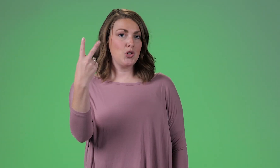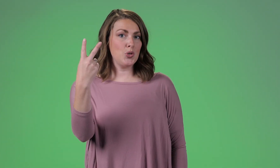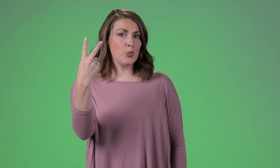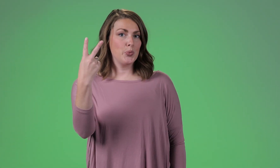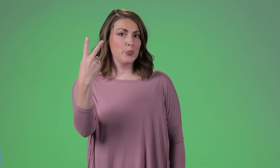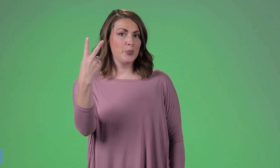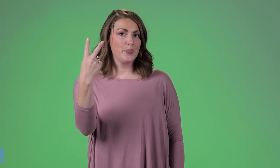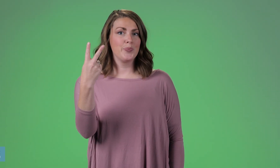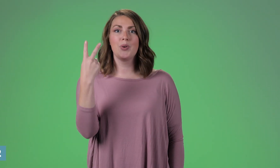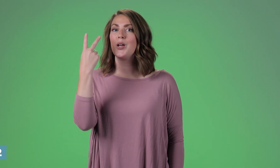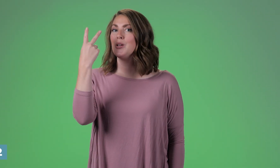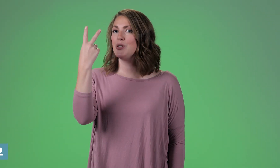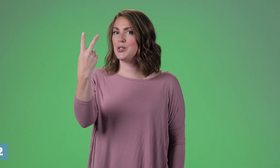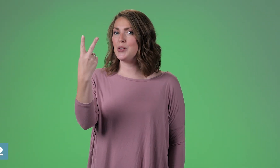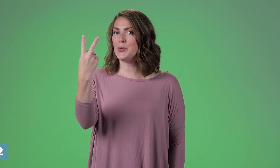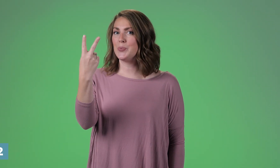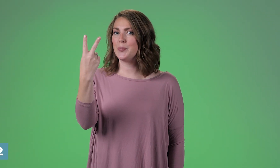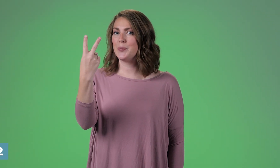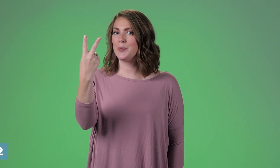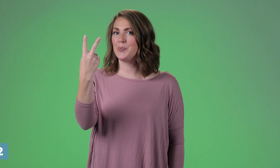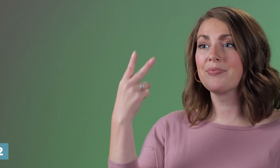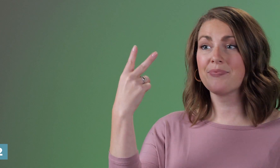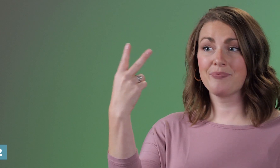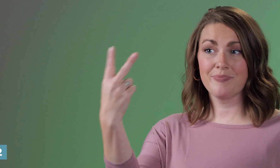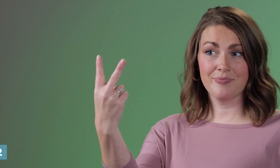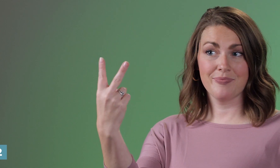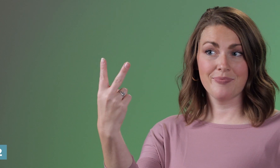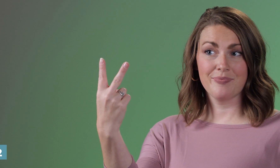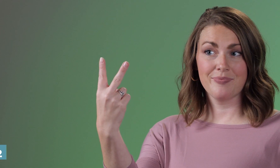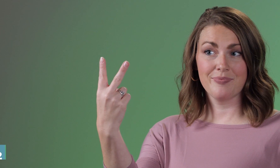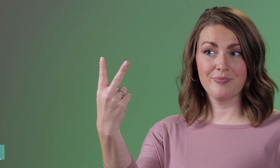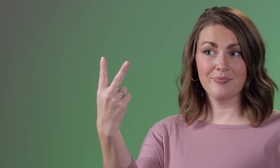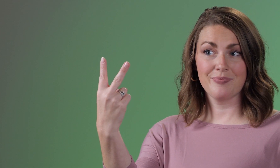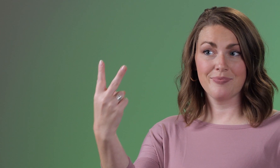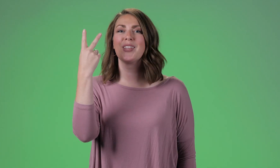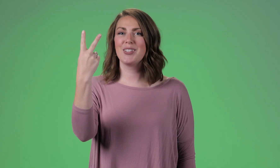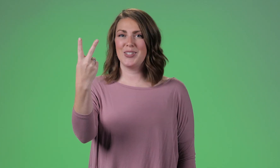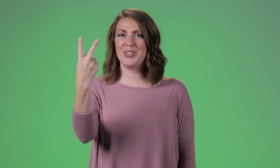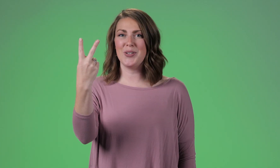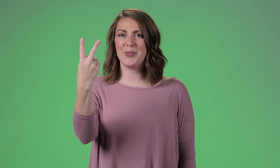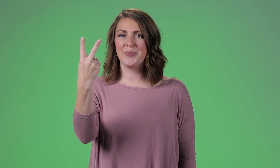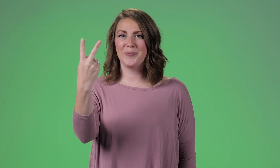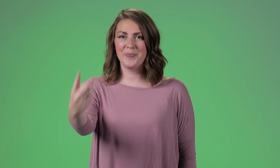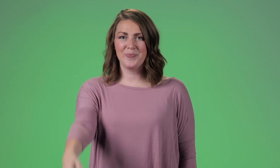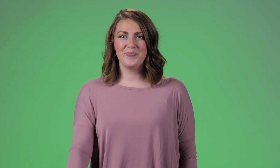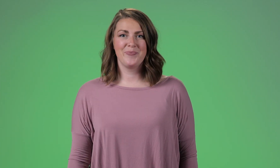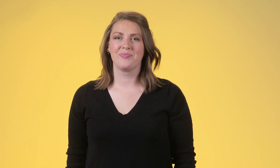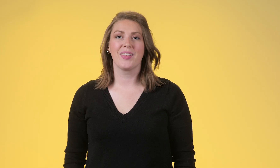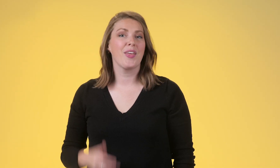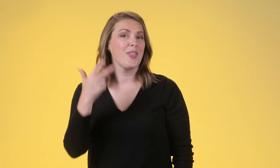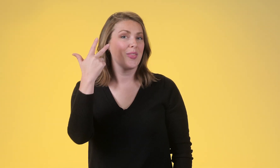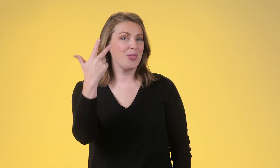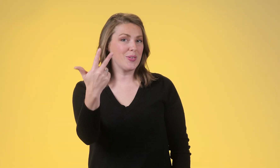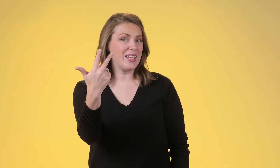'Two, two,' it's just the number two 'two.' 'Three,